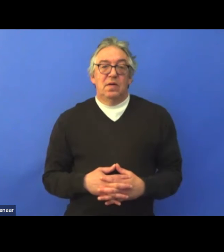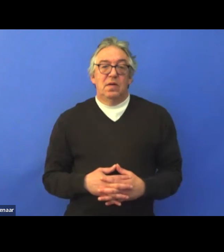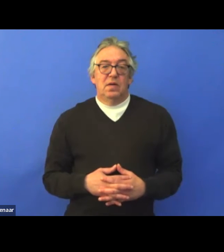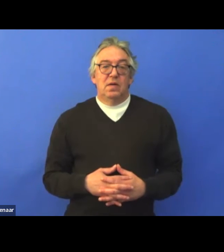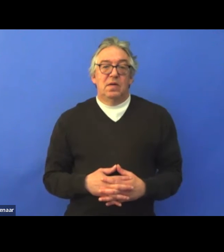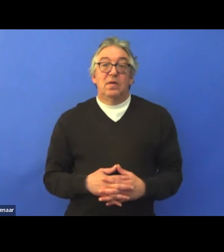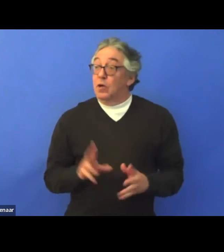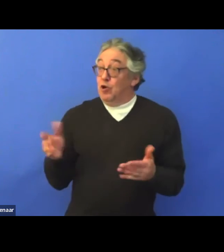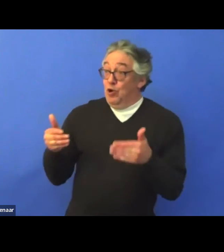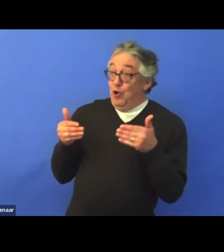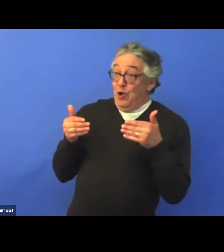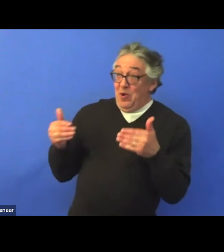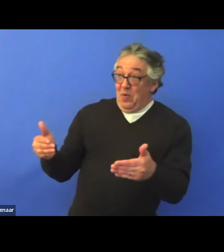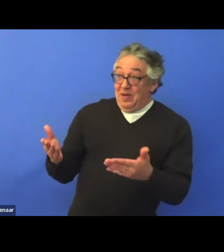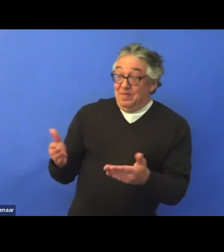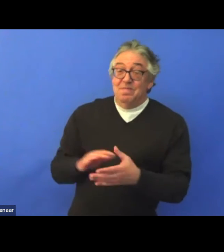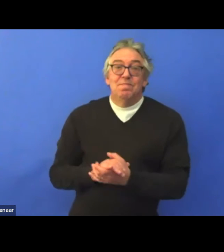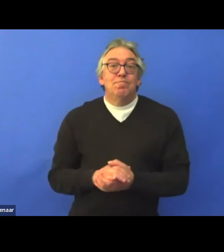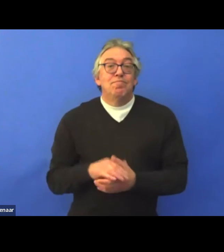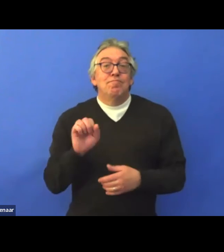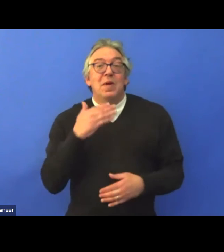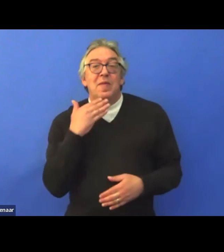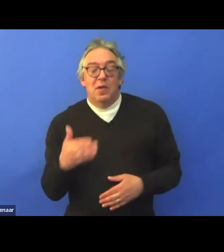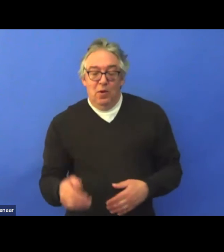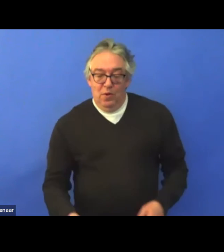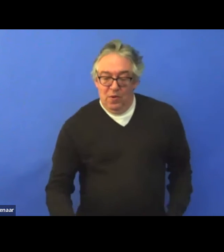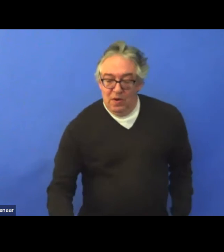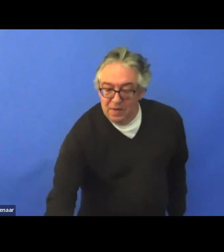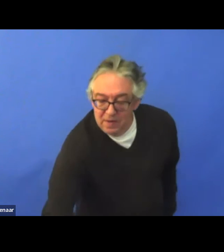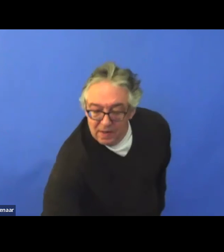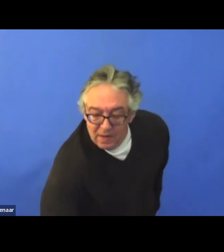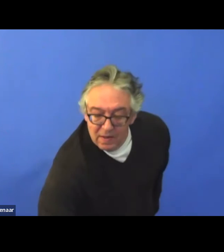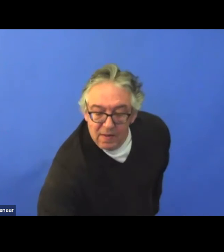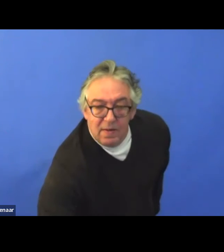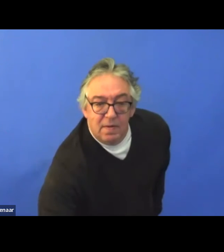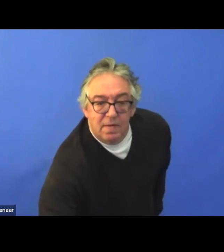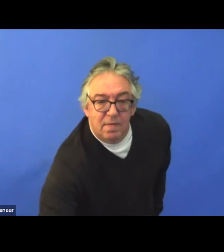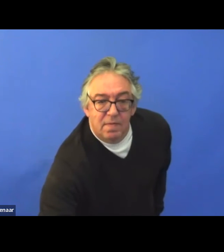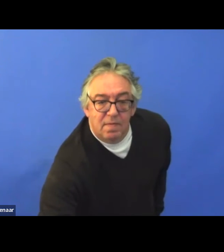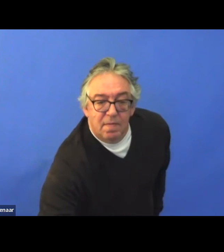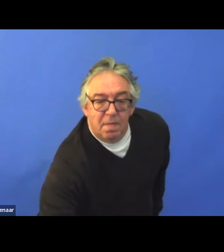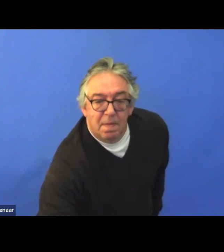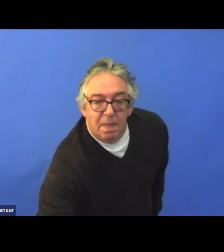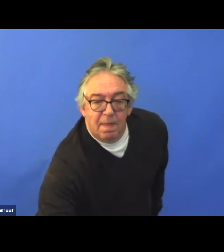Go ahead. SAZZAD: Thank you. Actually, I've been directing also a project in ,